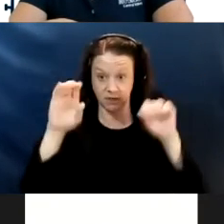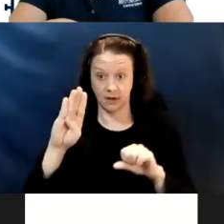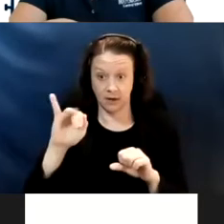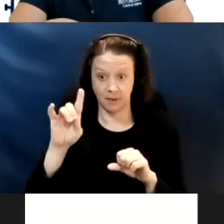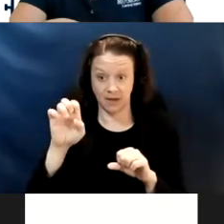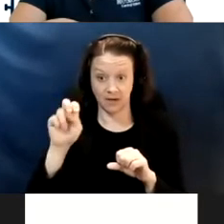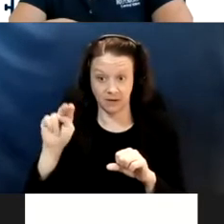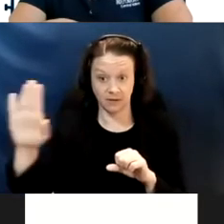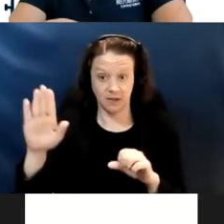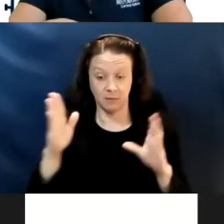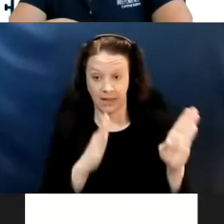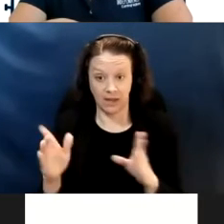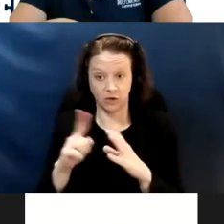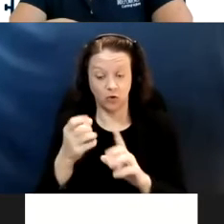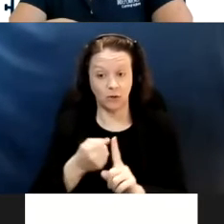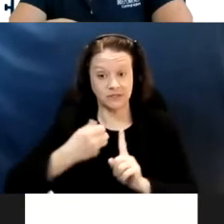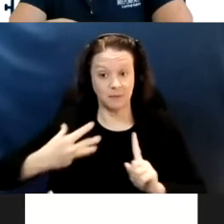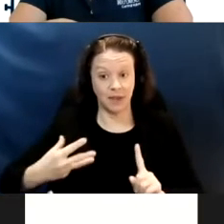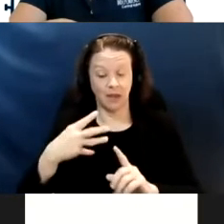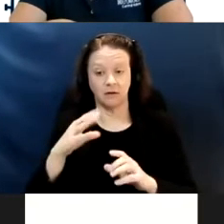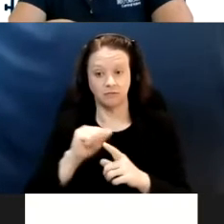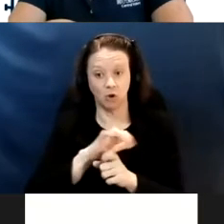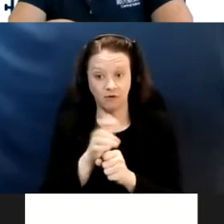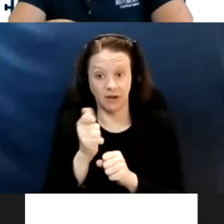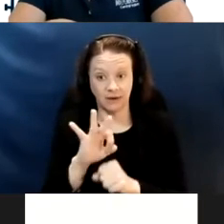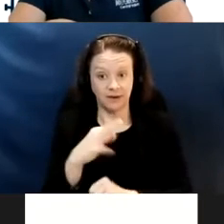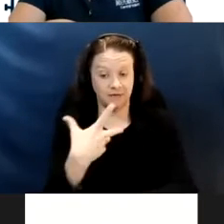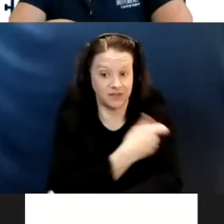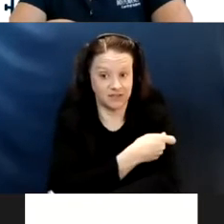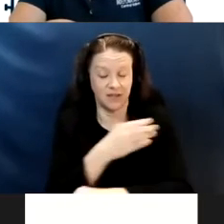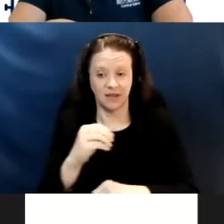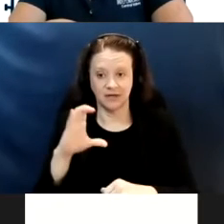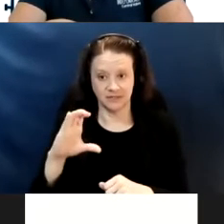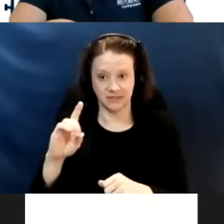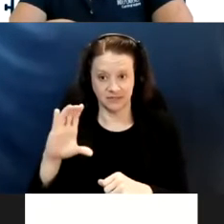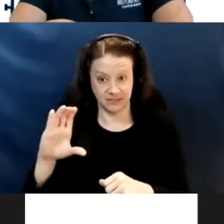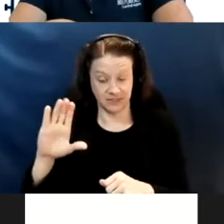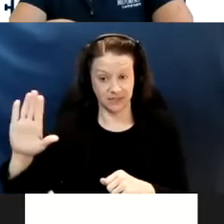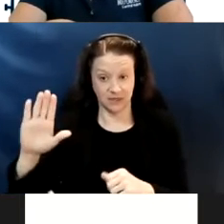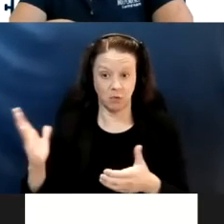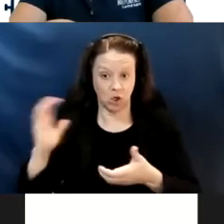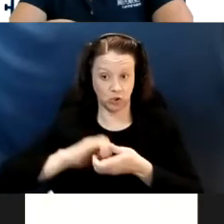to expand COVID-19 vaccines and the Center for Disease Control partnering with the Administration